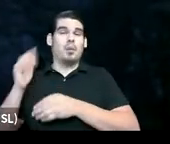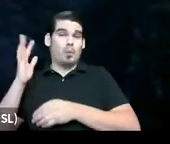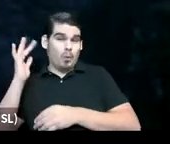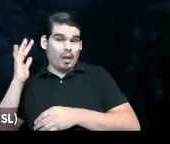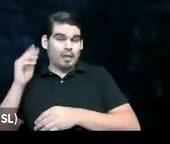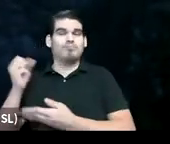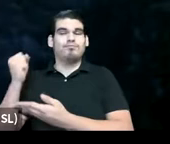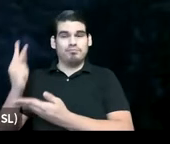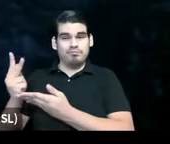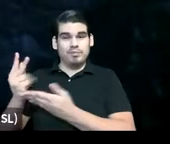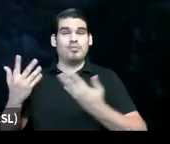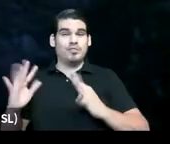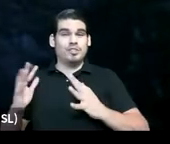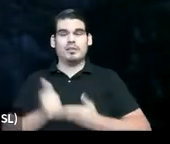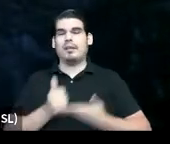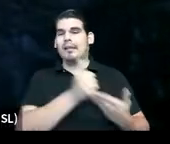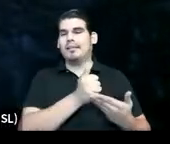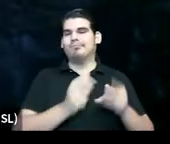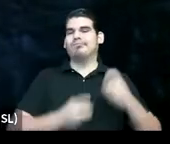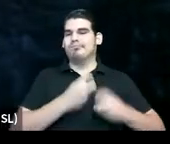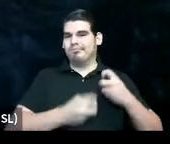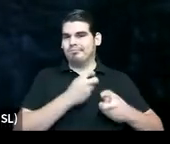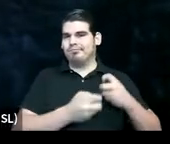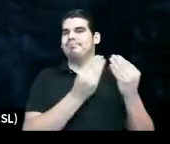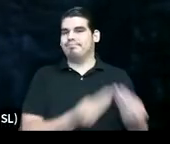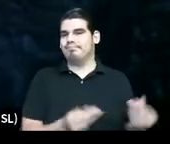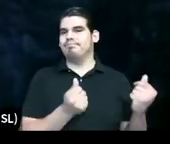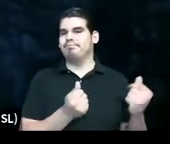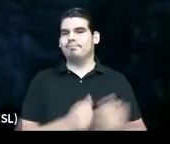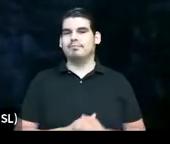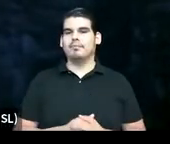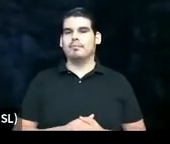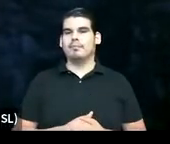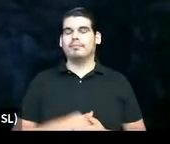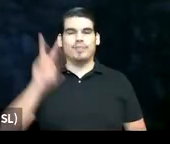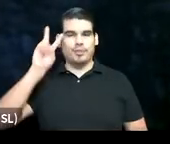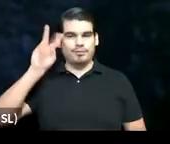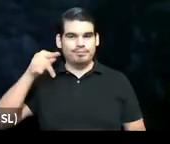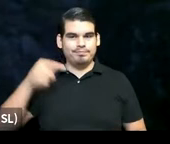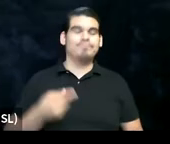The resolutions that usually pass at GA are ones that have a large wide scale impact across our system.